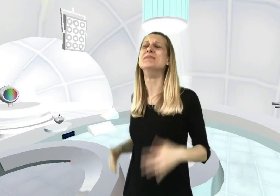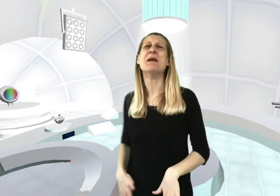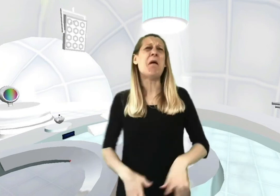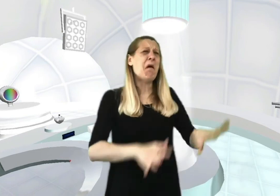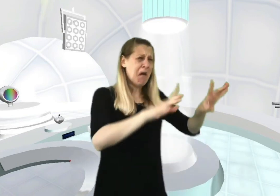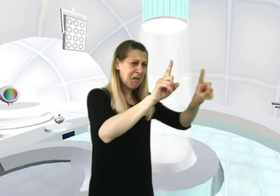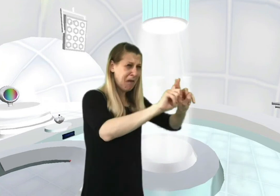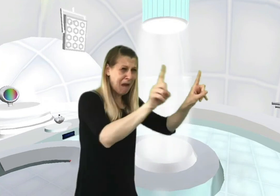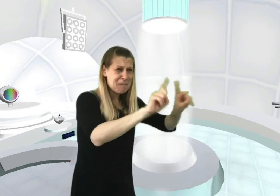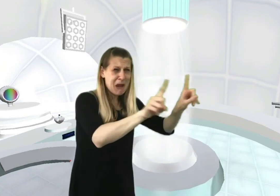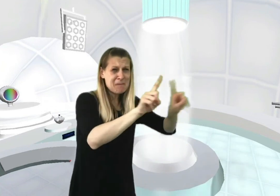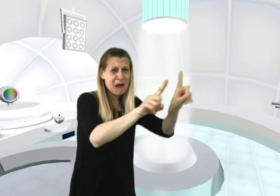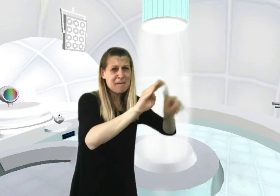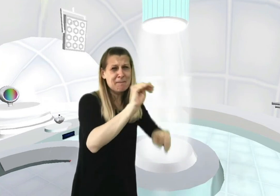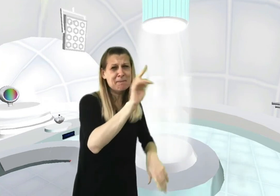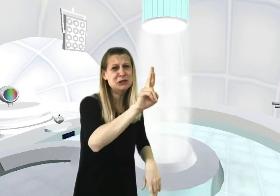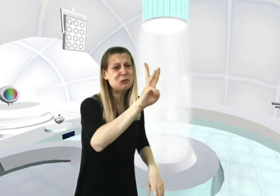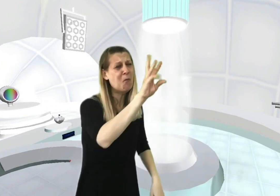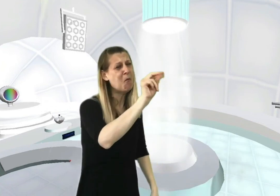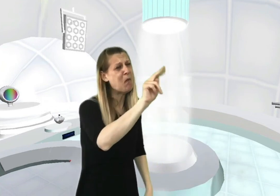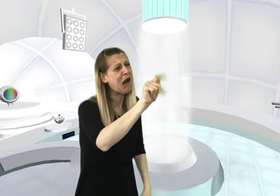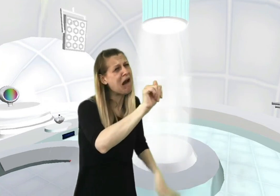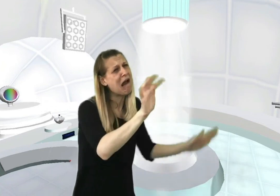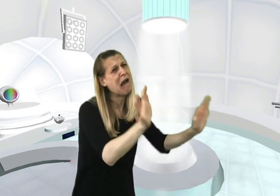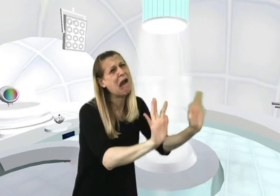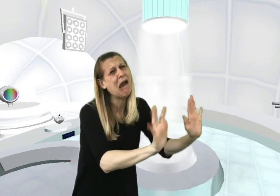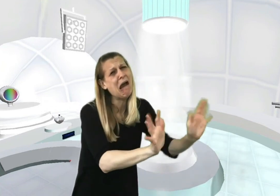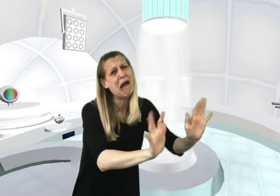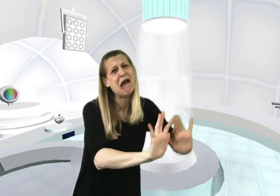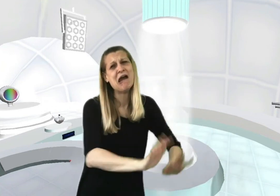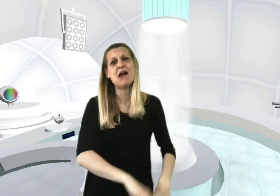"But Mr. Wonka ..."